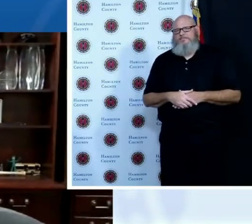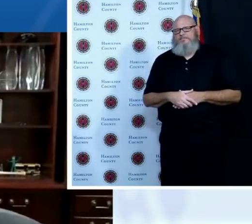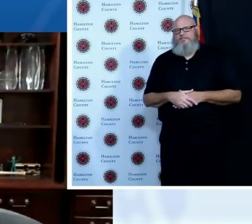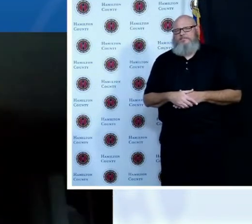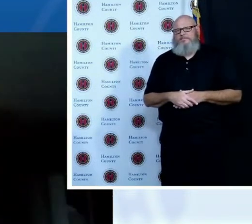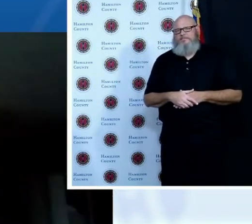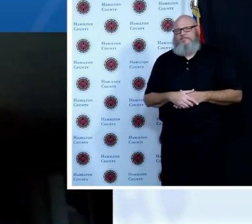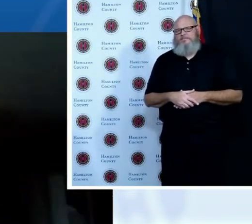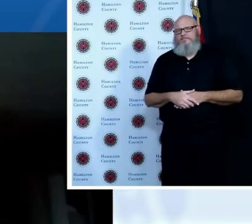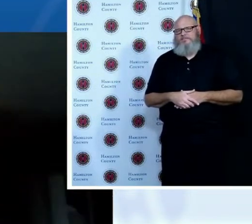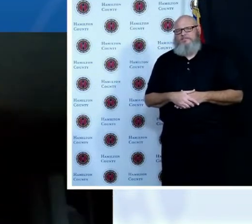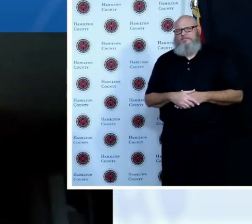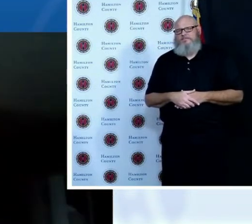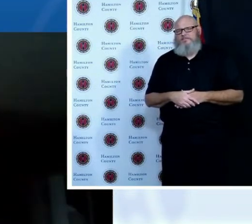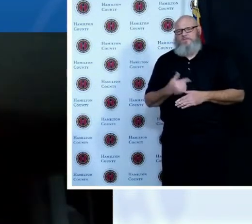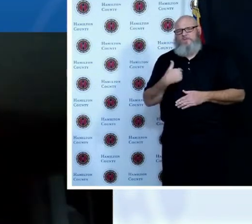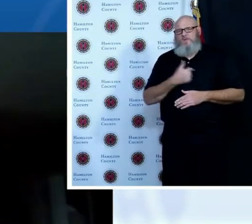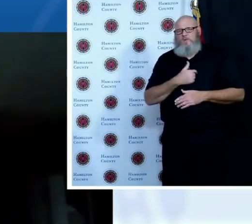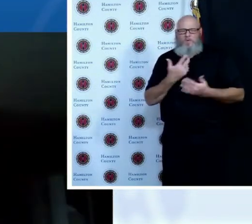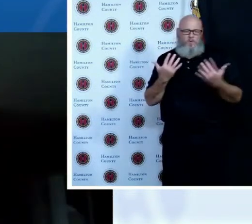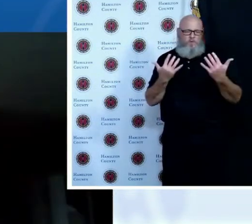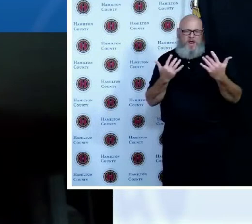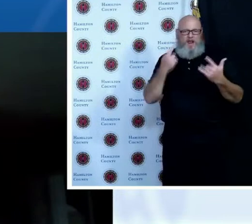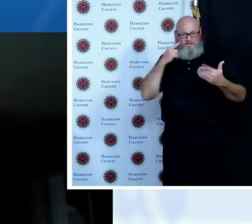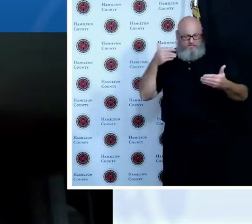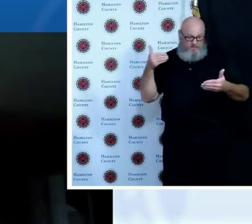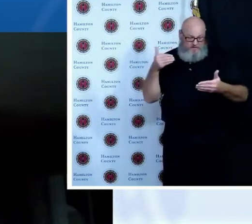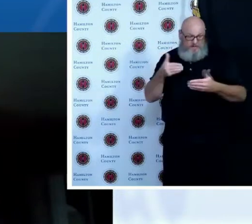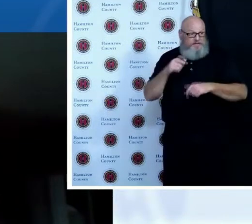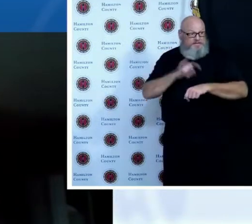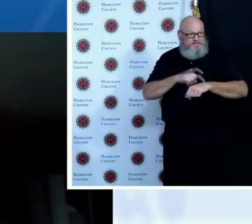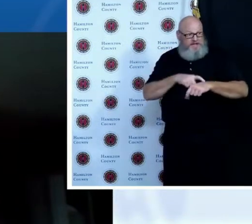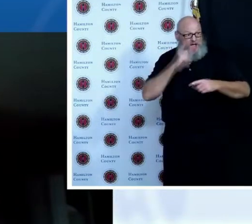one more thing doctor I'm sure you noticed as we all did from over the weekend that there